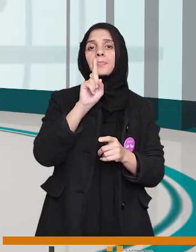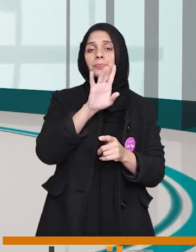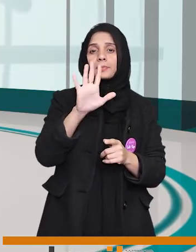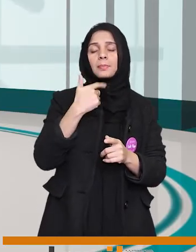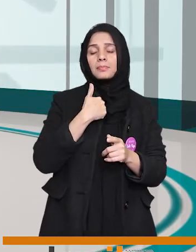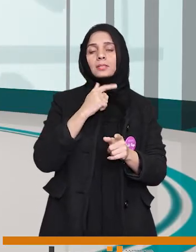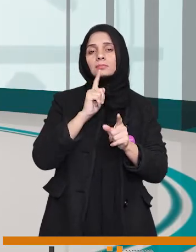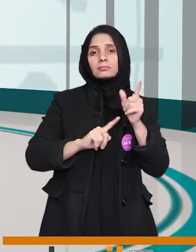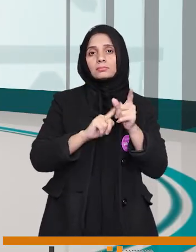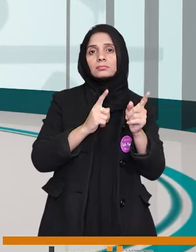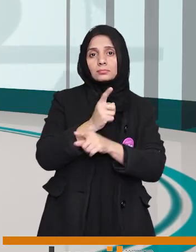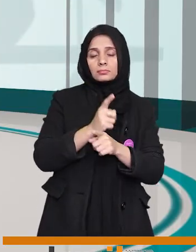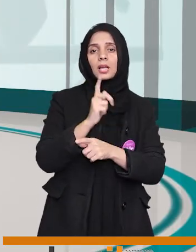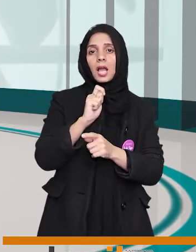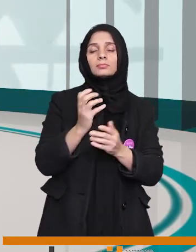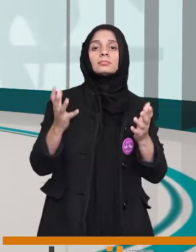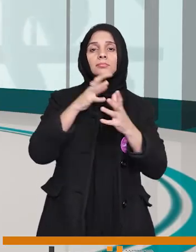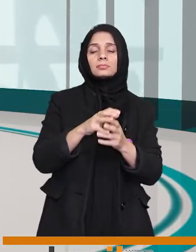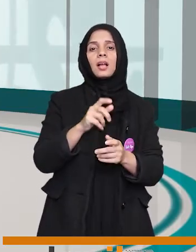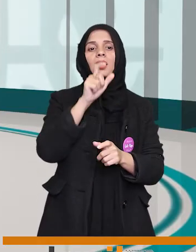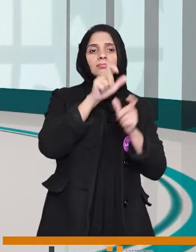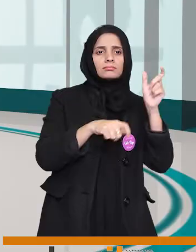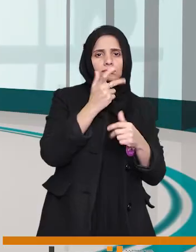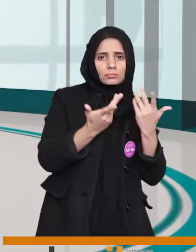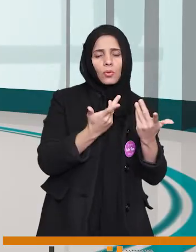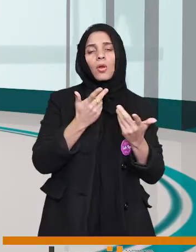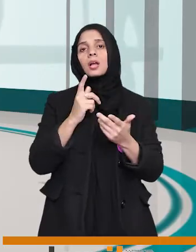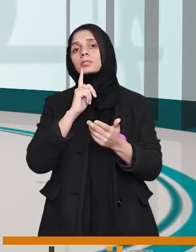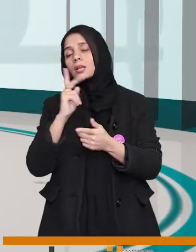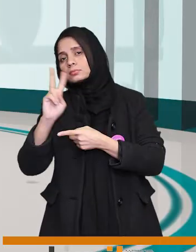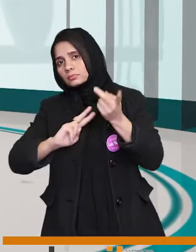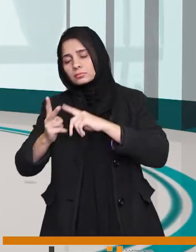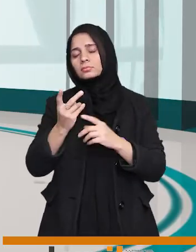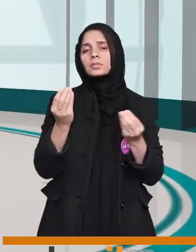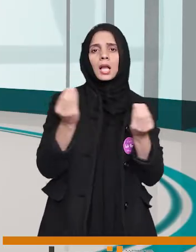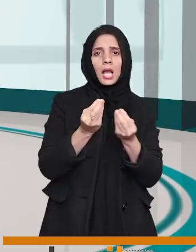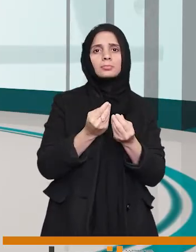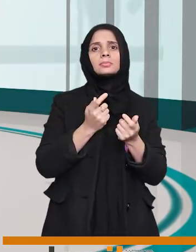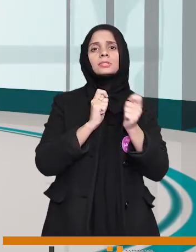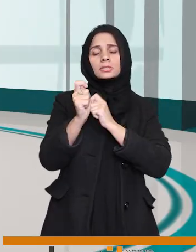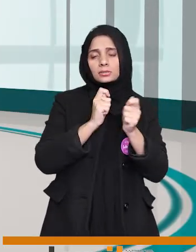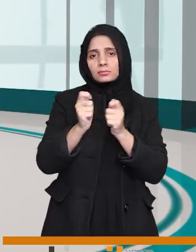I will definitely tell you about traditional freelance marketplace which we have discussed during brief overview.